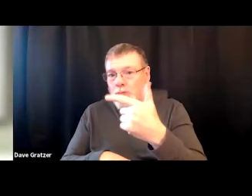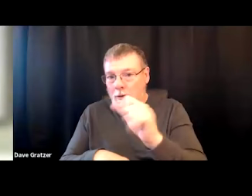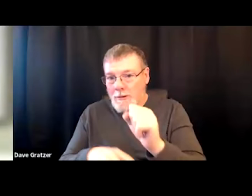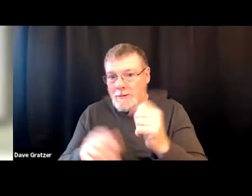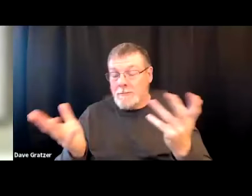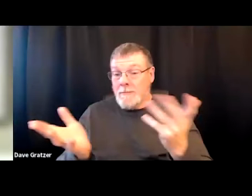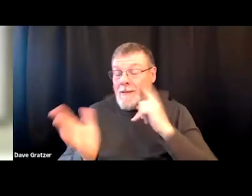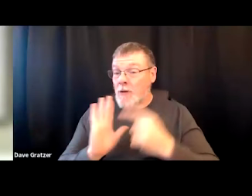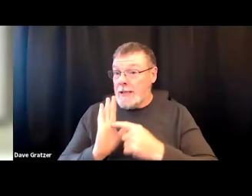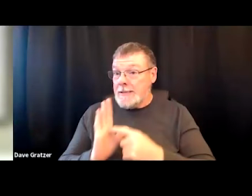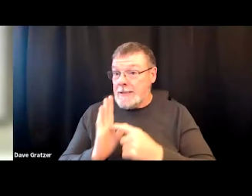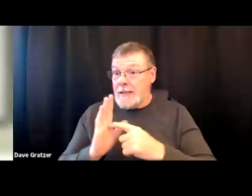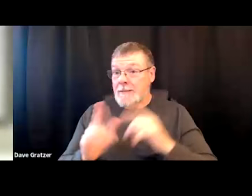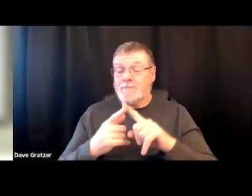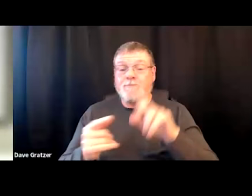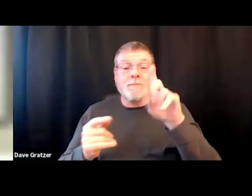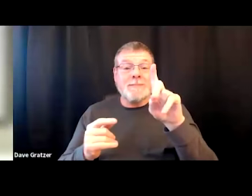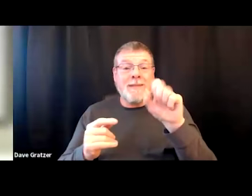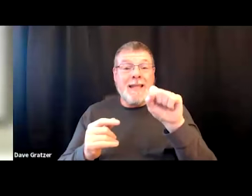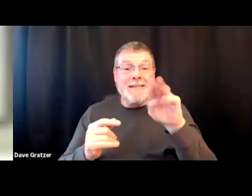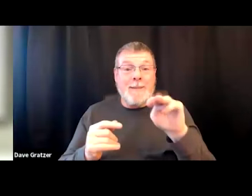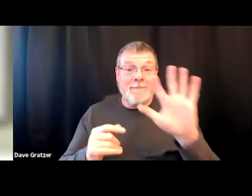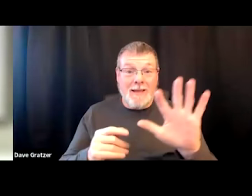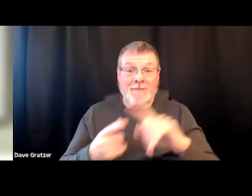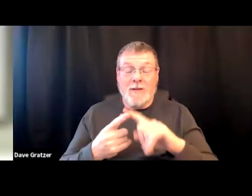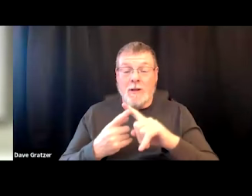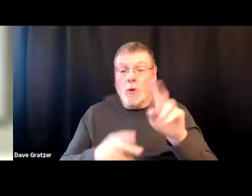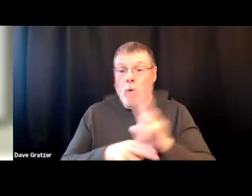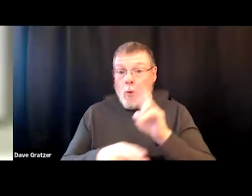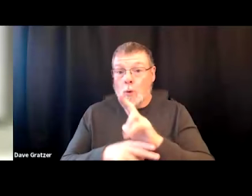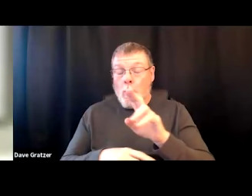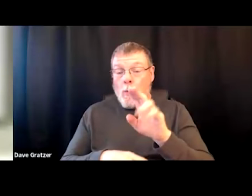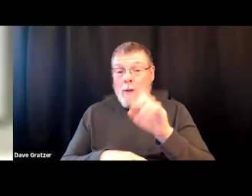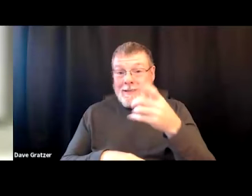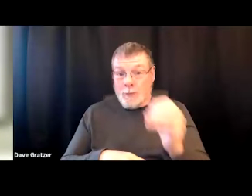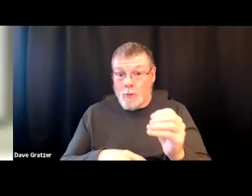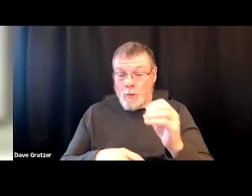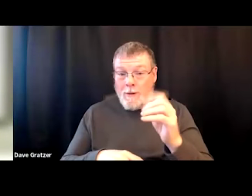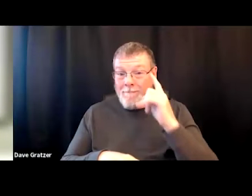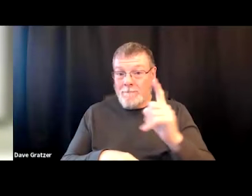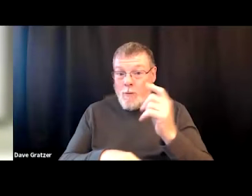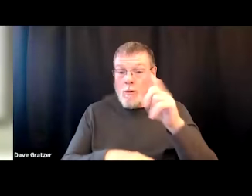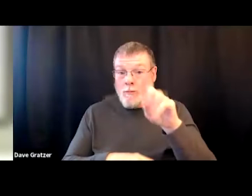You know, for example, a DSM-5, a diagnosis of a substance use disorder. We oftentimes don't have that comparative data